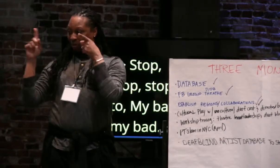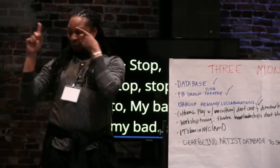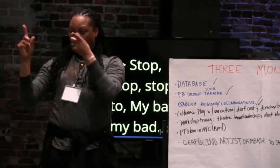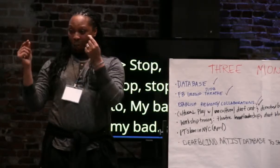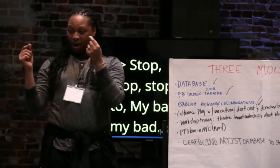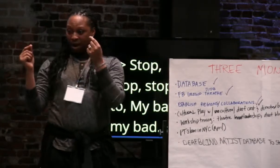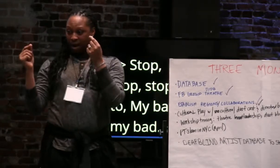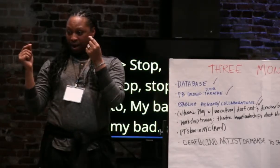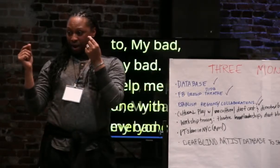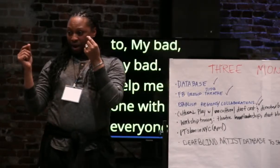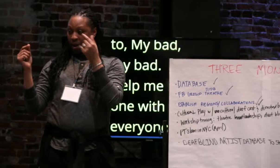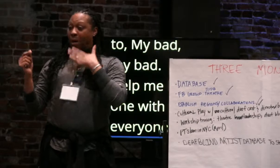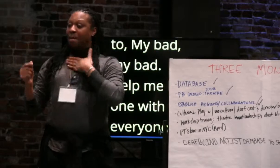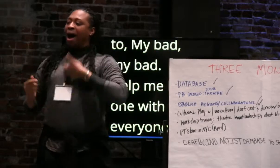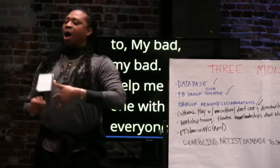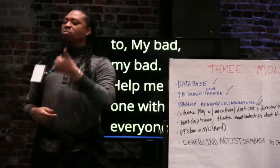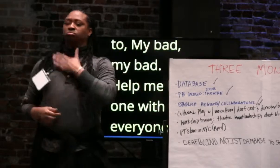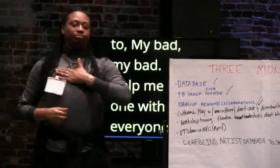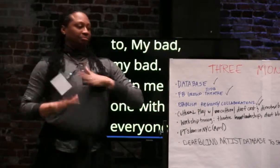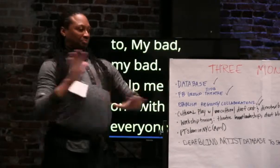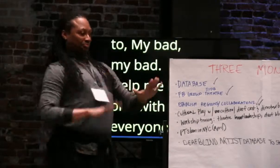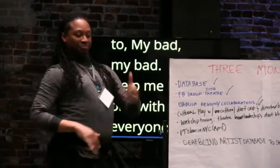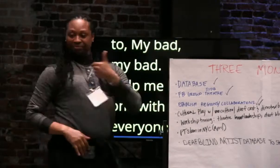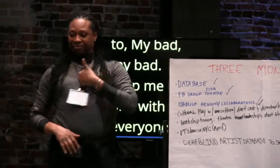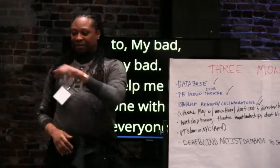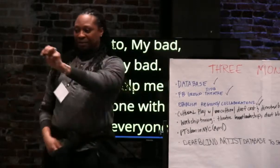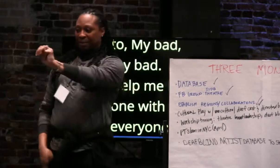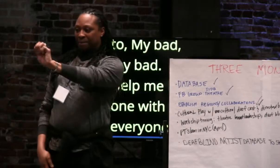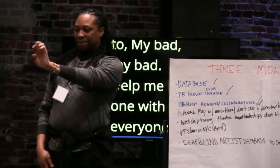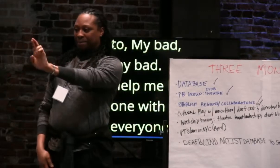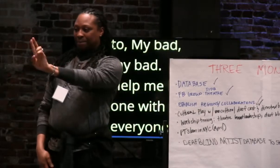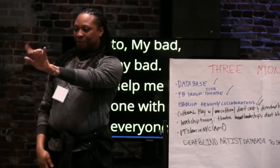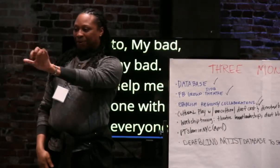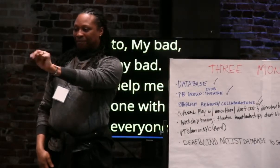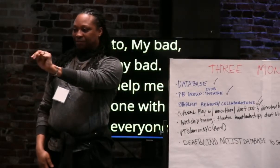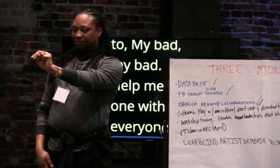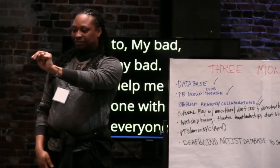Apart of the three month plan... Okay, my bad.